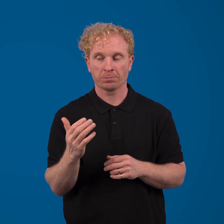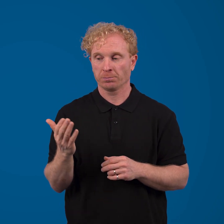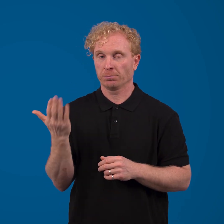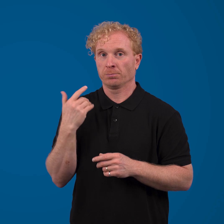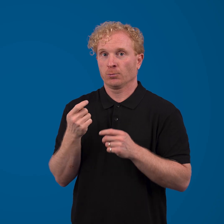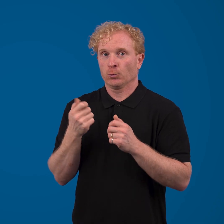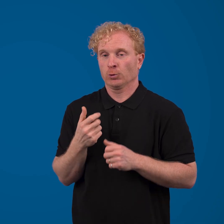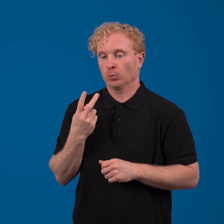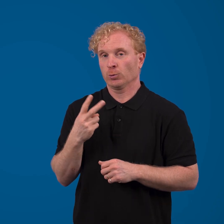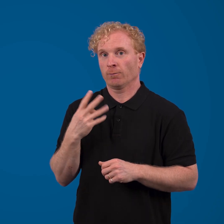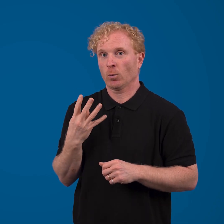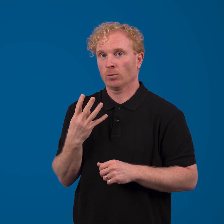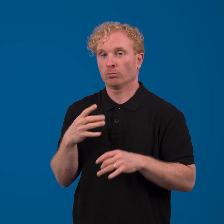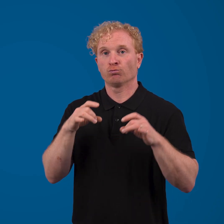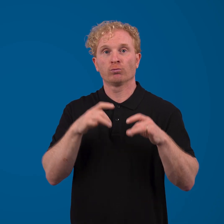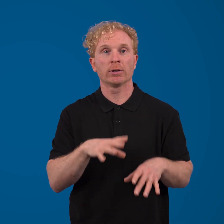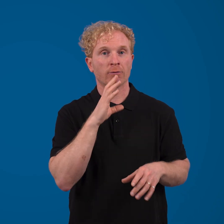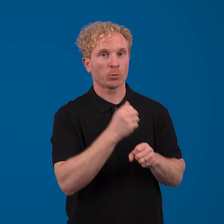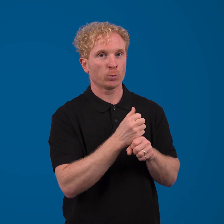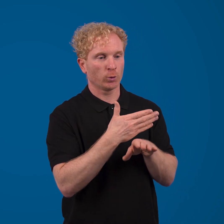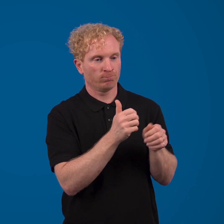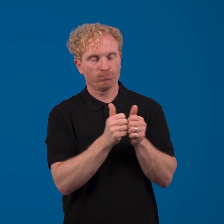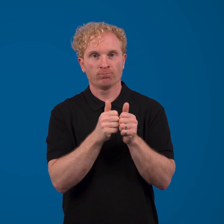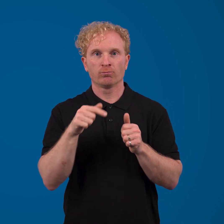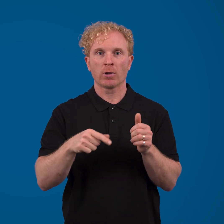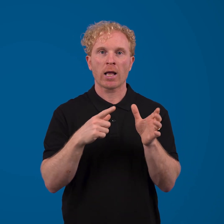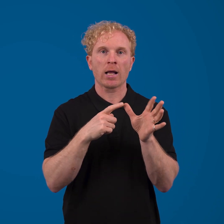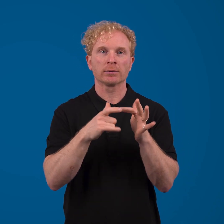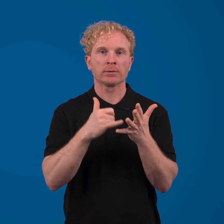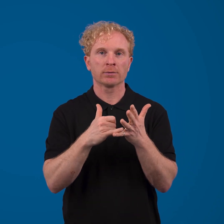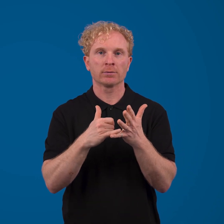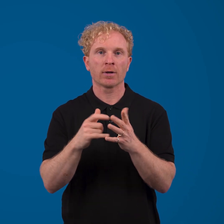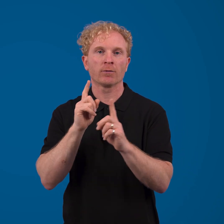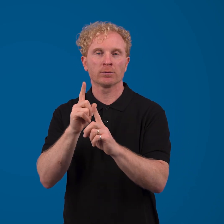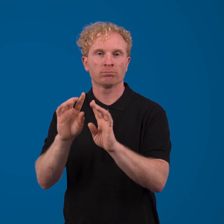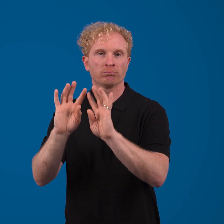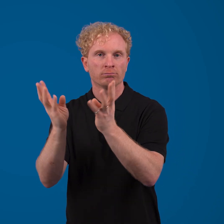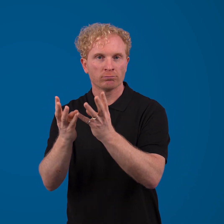In early 2024, the Australian Government worked with the ADS Advisory Council, and